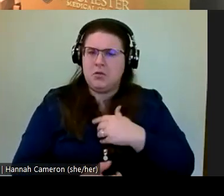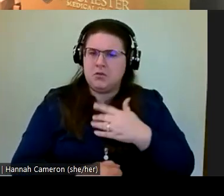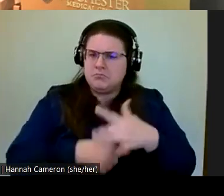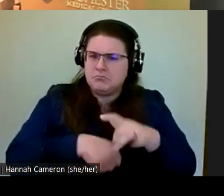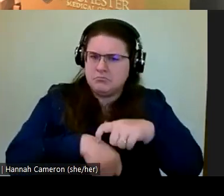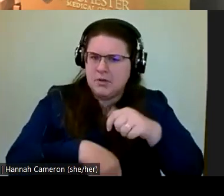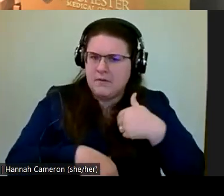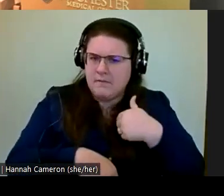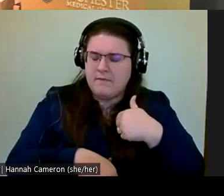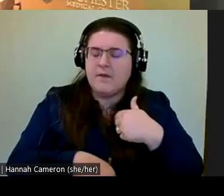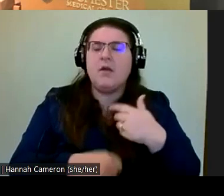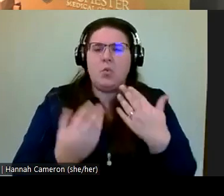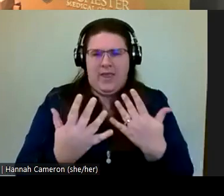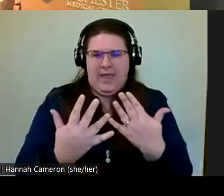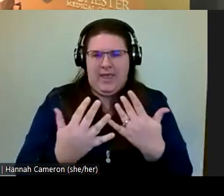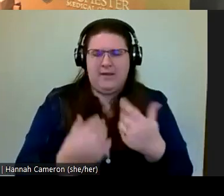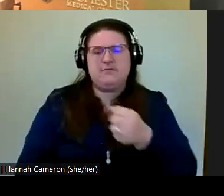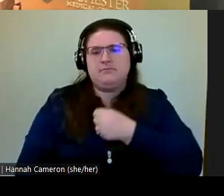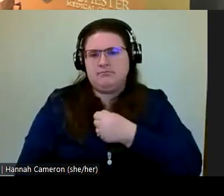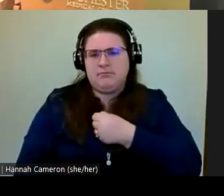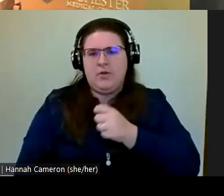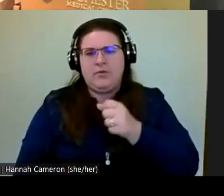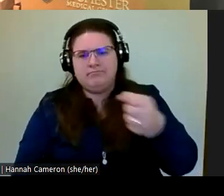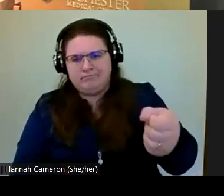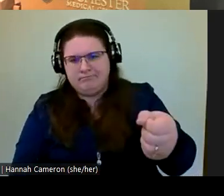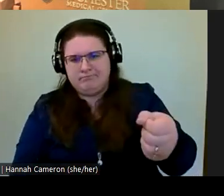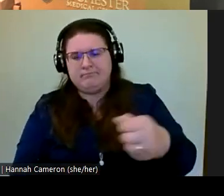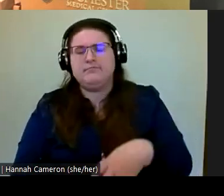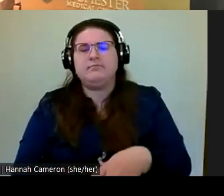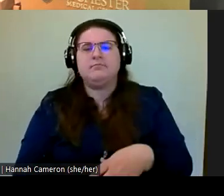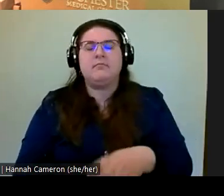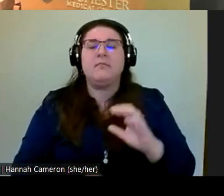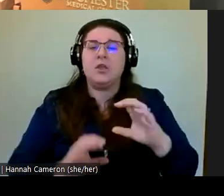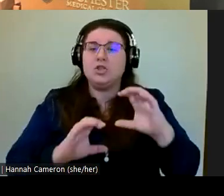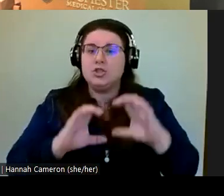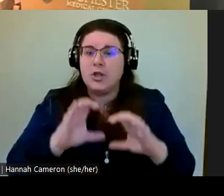um please wait for the microphone and there will be um in the chat and email to you if